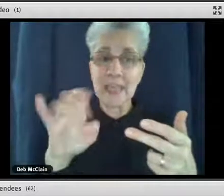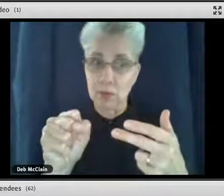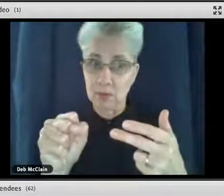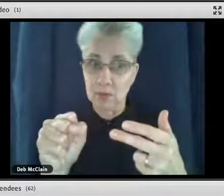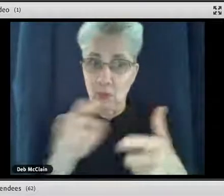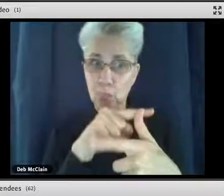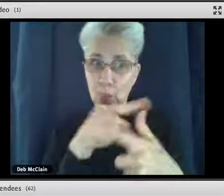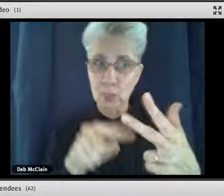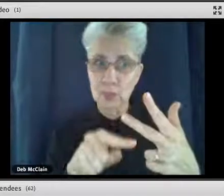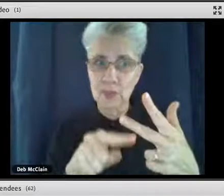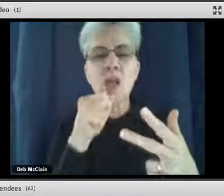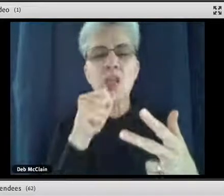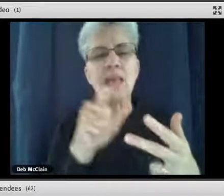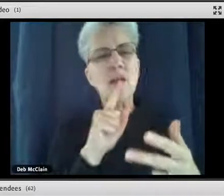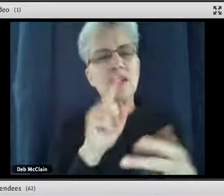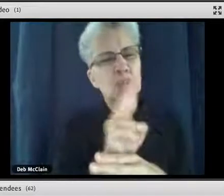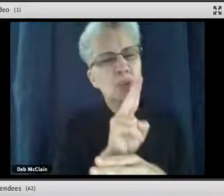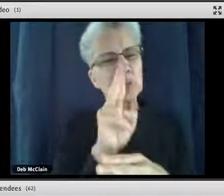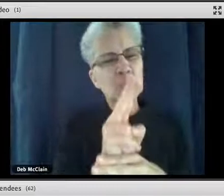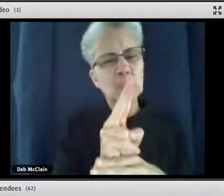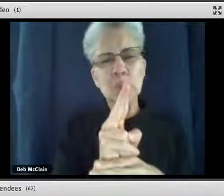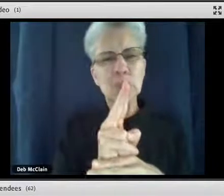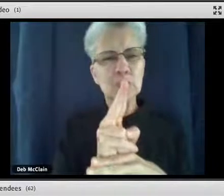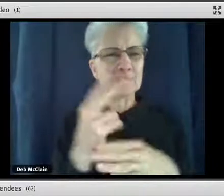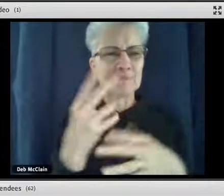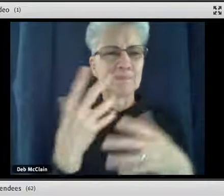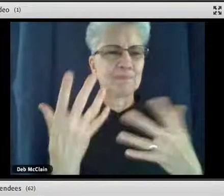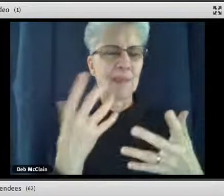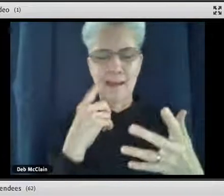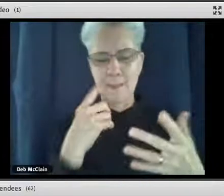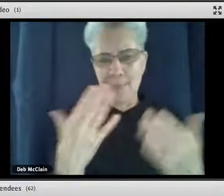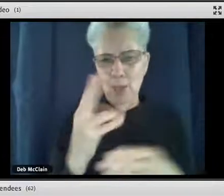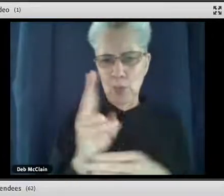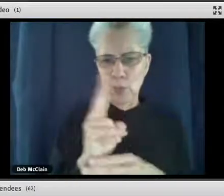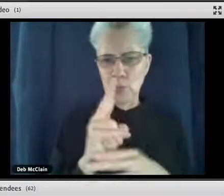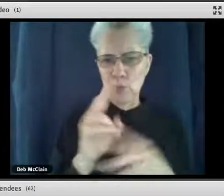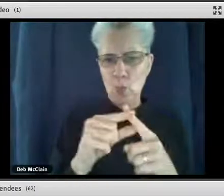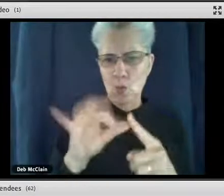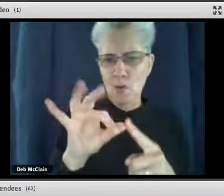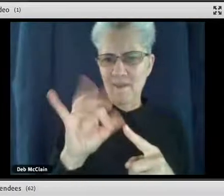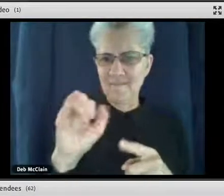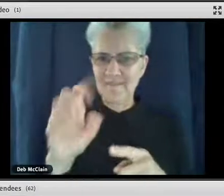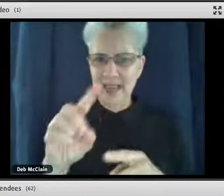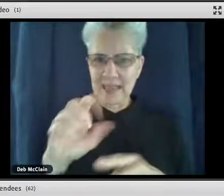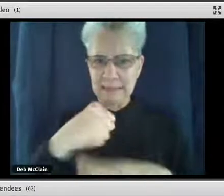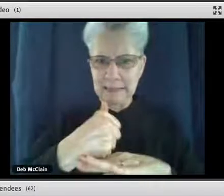So they don't actually use -- I mean, they may use the word "fixed" occasionally here,